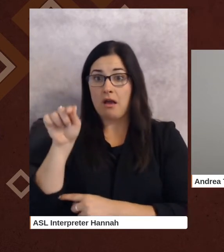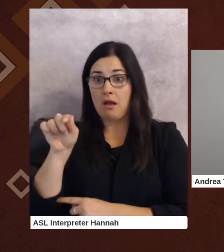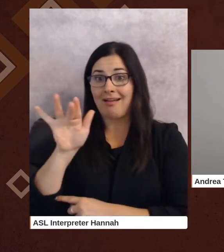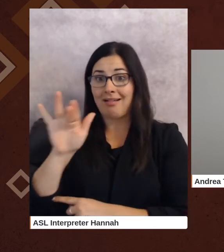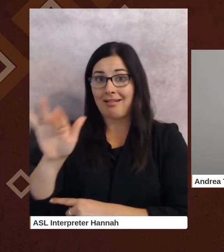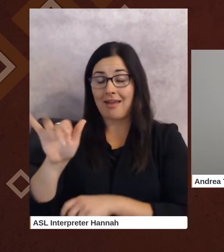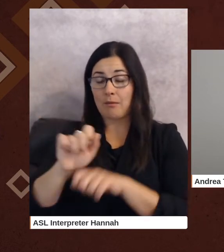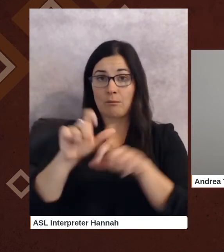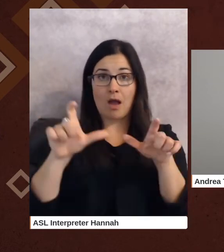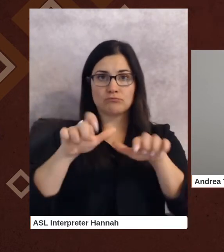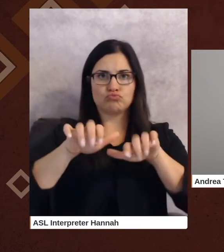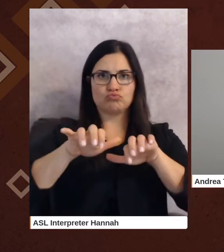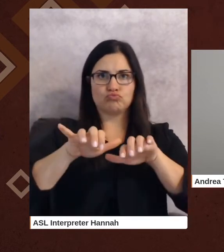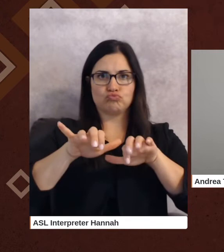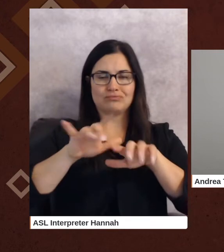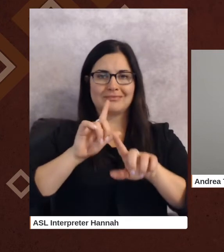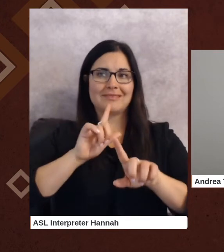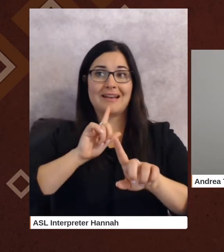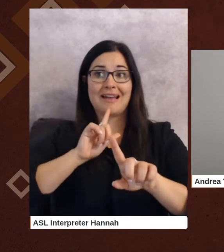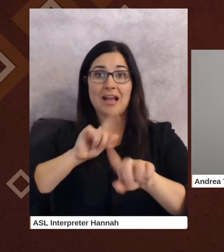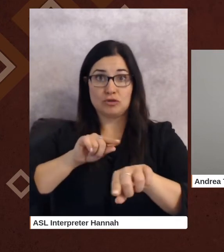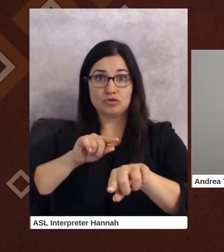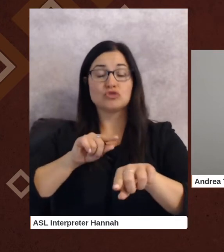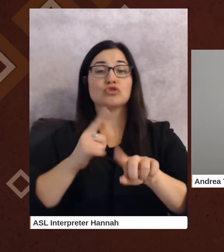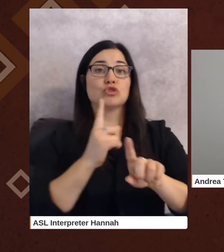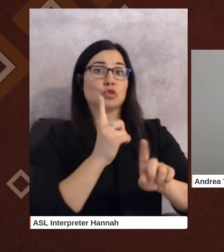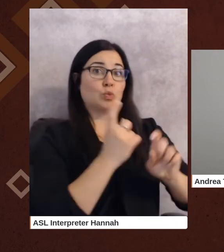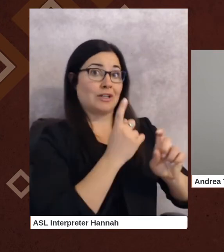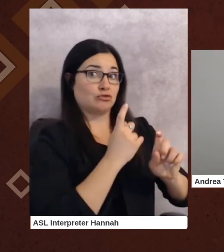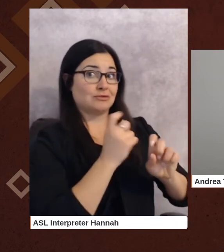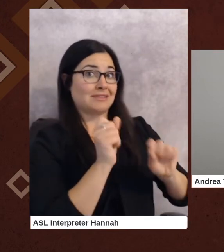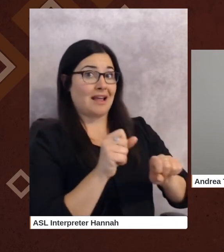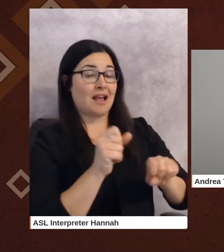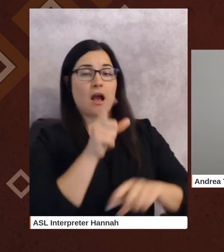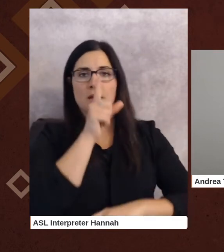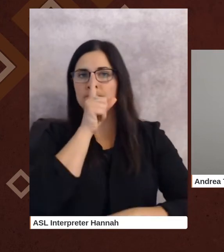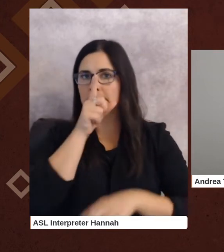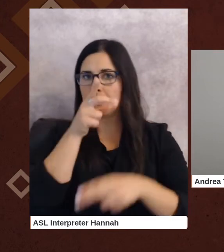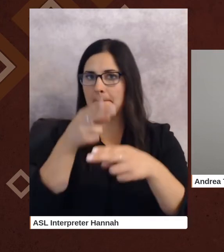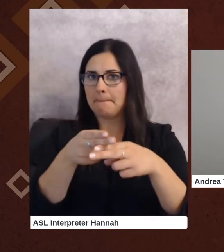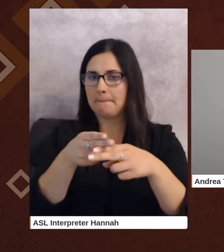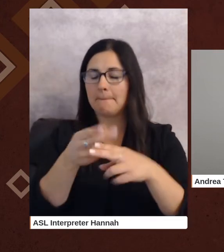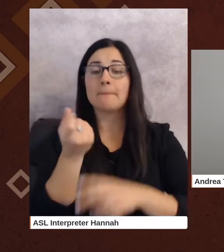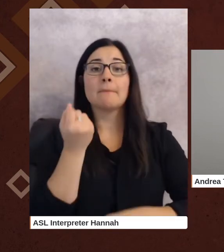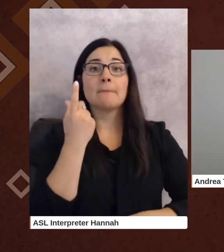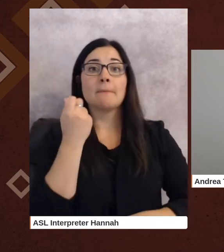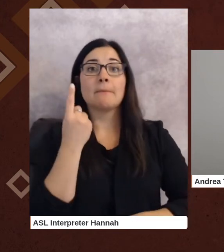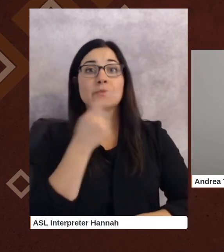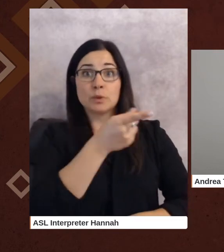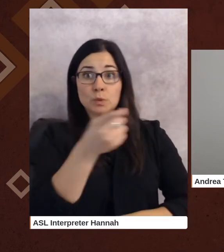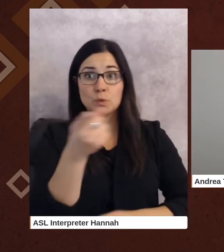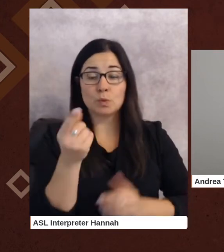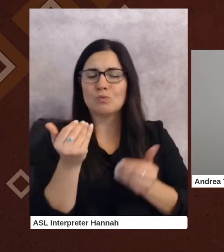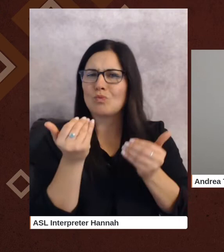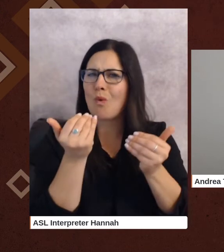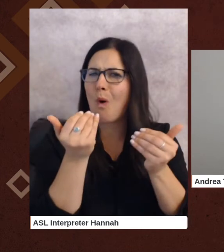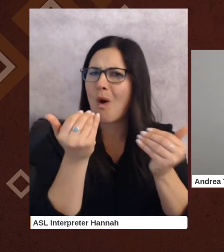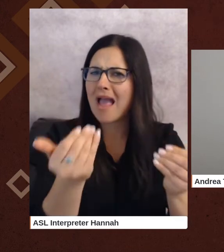These can be anonymous but we want to encourage you to use this time and this space to be able to ask questions throughout this presentation.